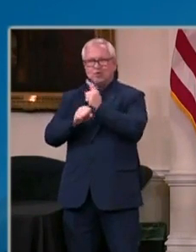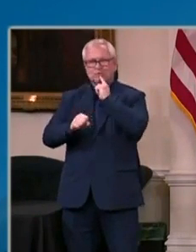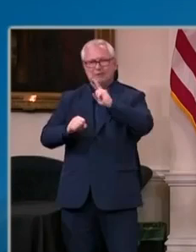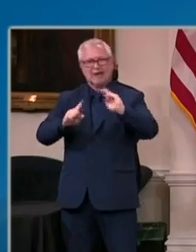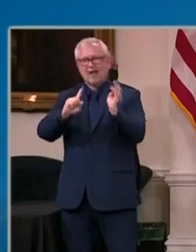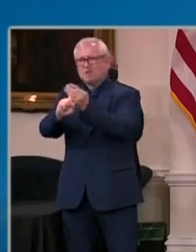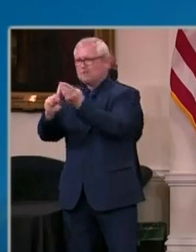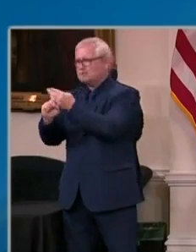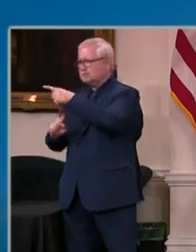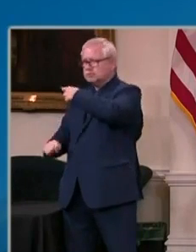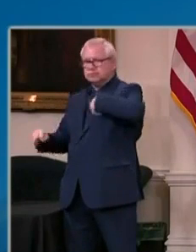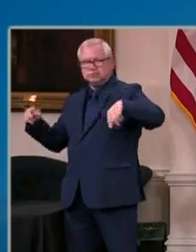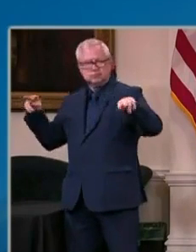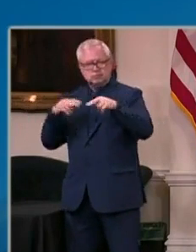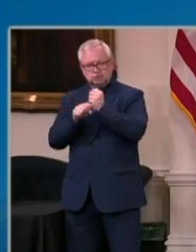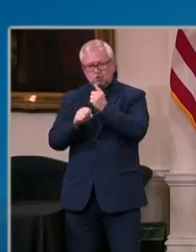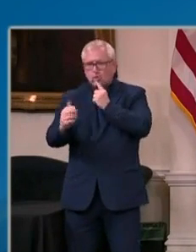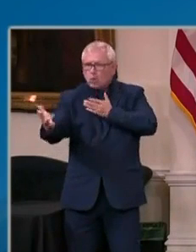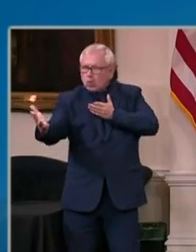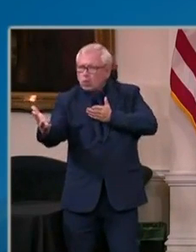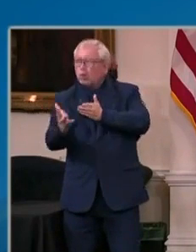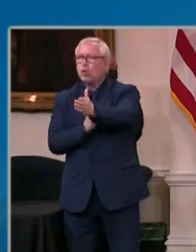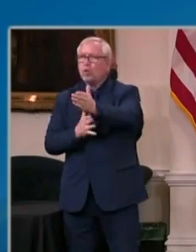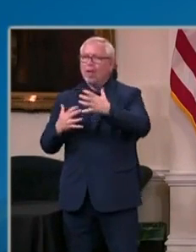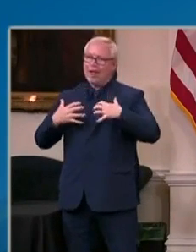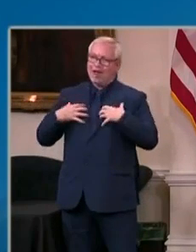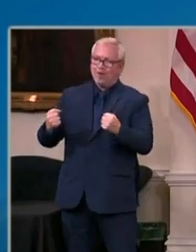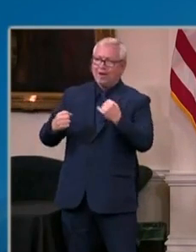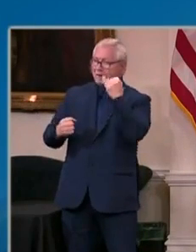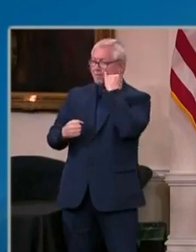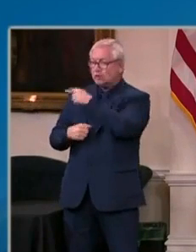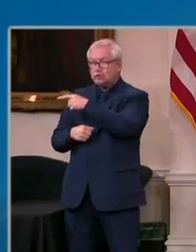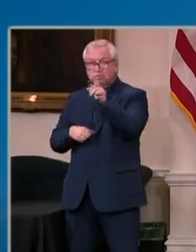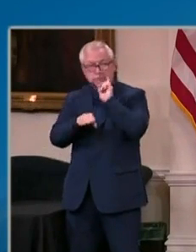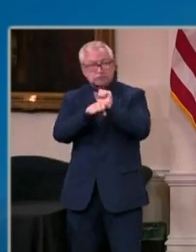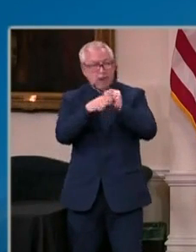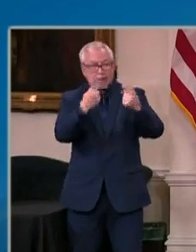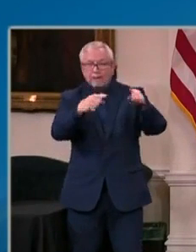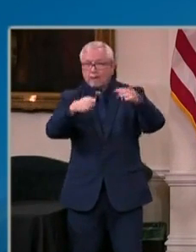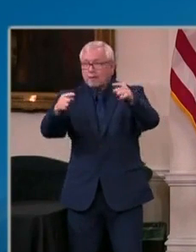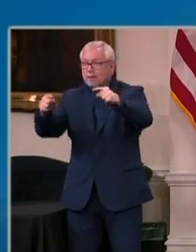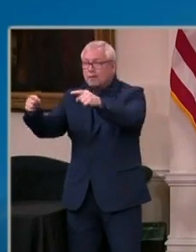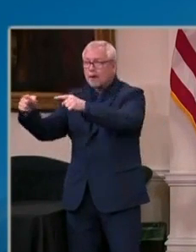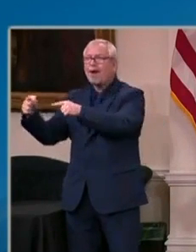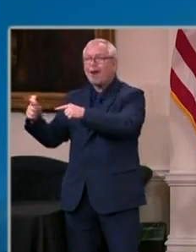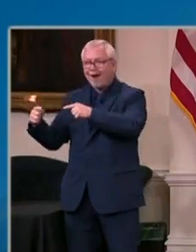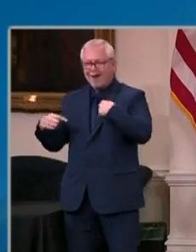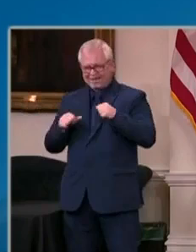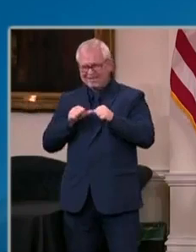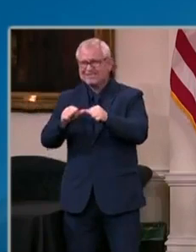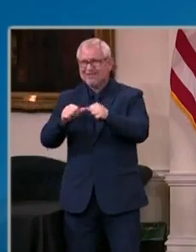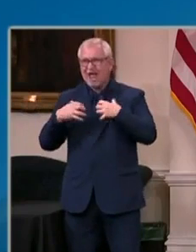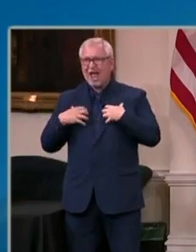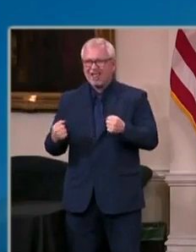WE NEED TO DOUBLE OUR EFFORTS RIGHT NOW TO GET MORE OF US THROUGH THIS HEALTHY.